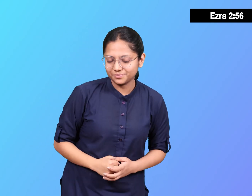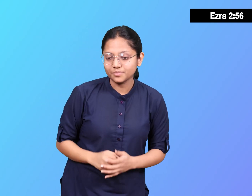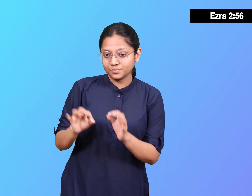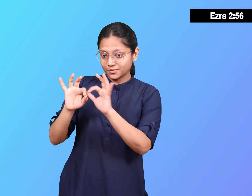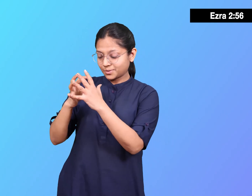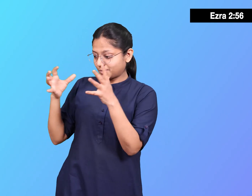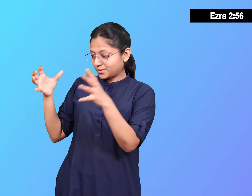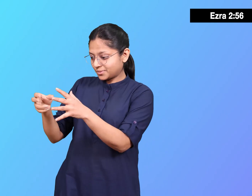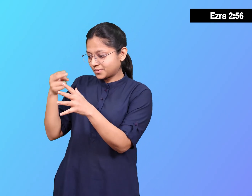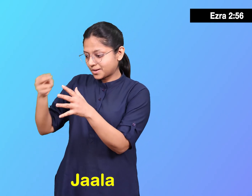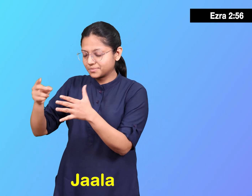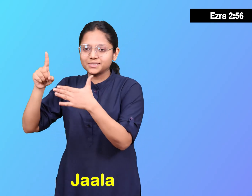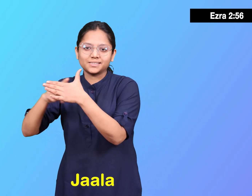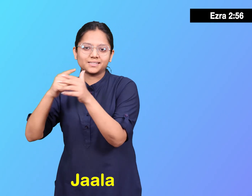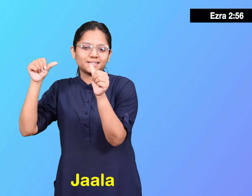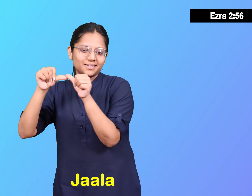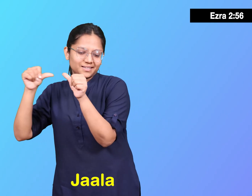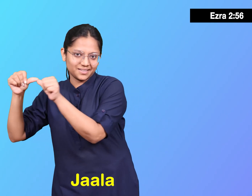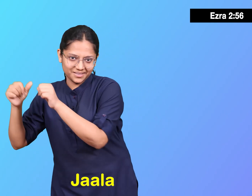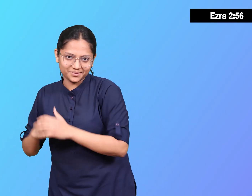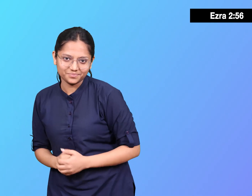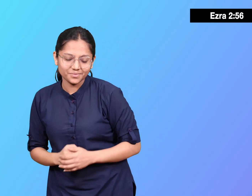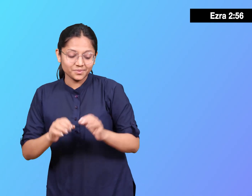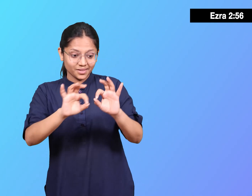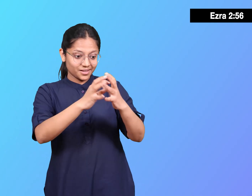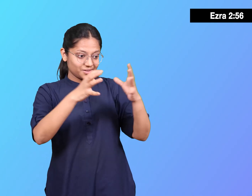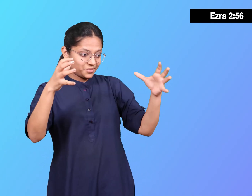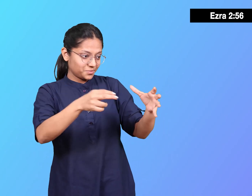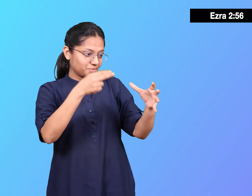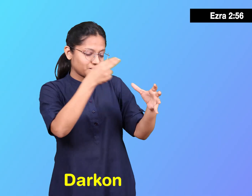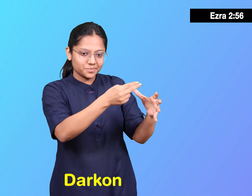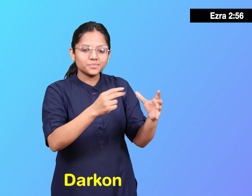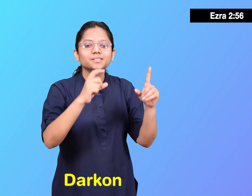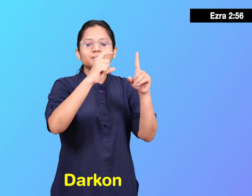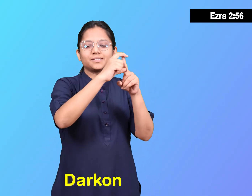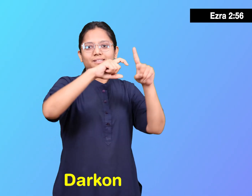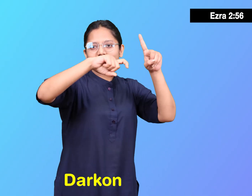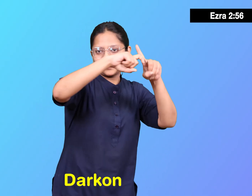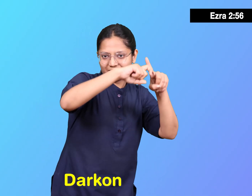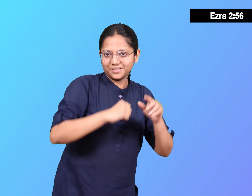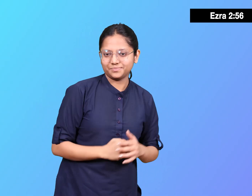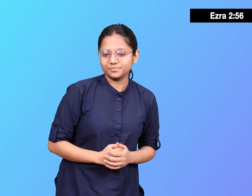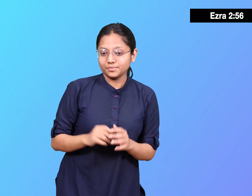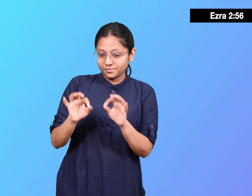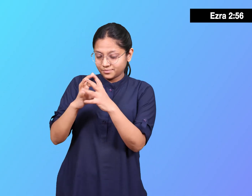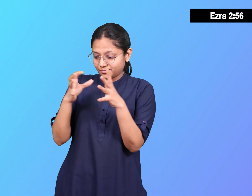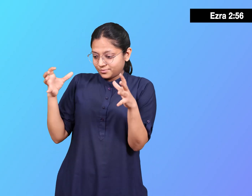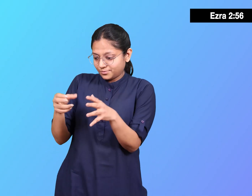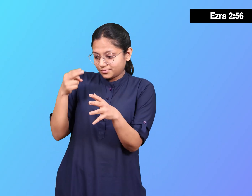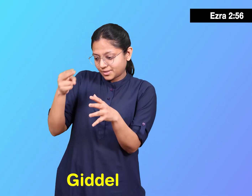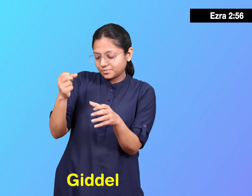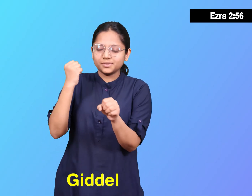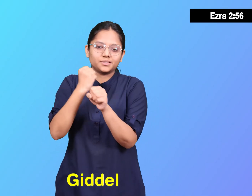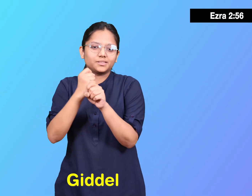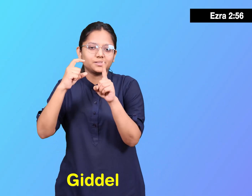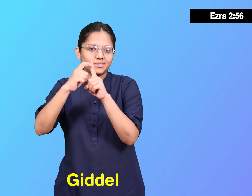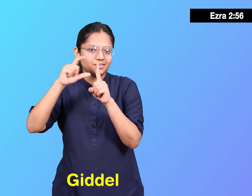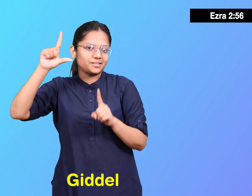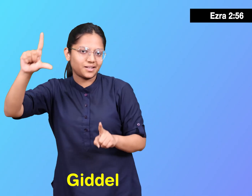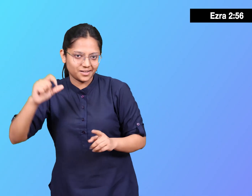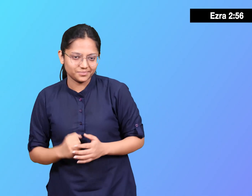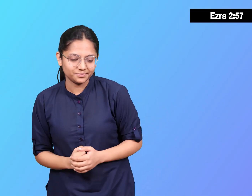Jaalah, Darkon, Giddel,